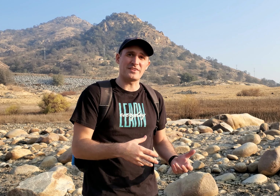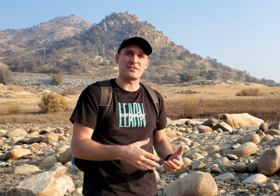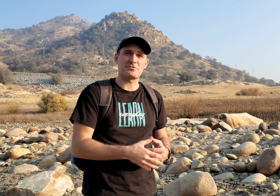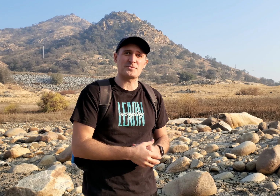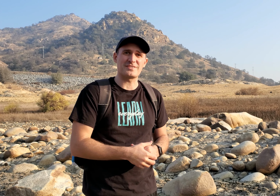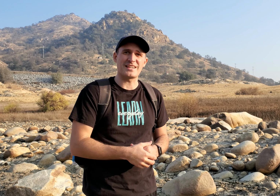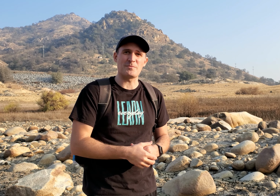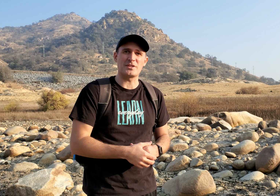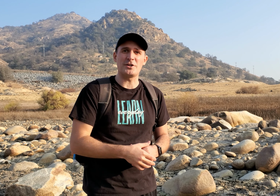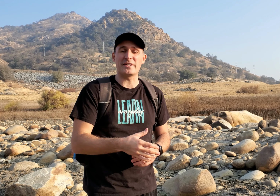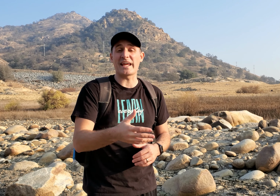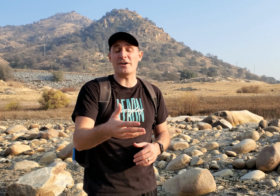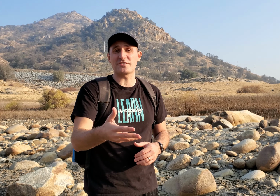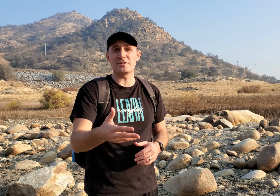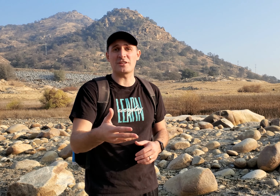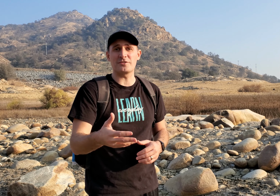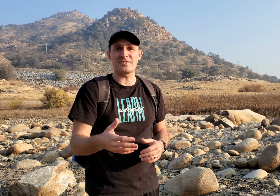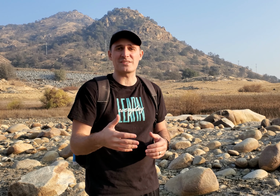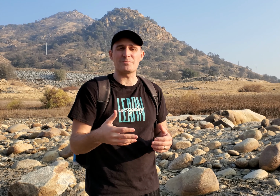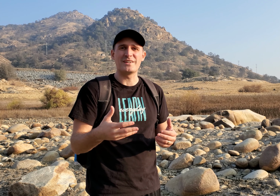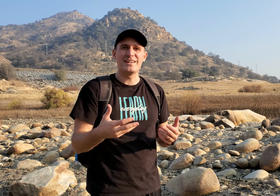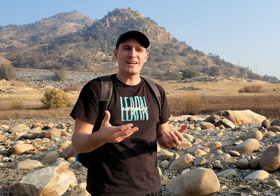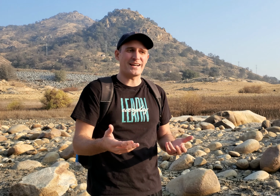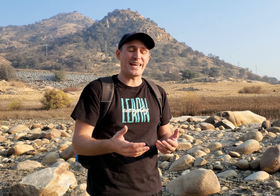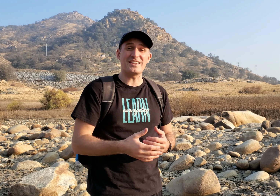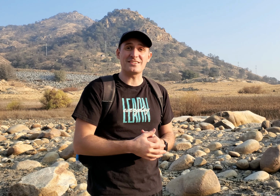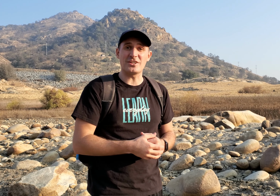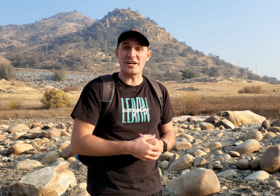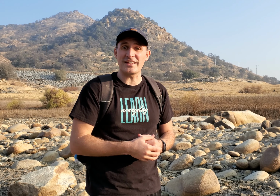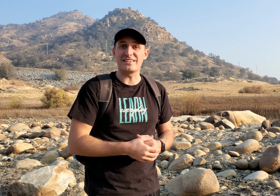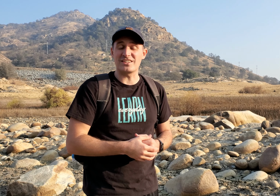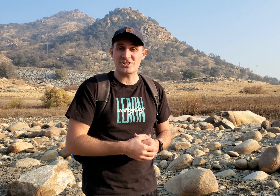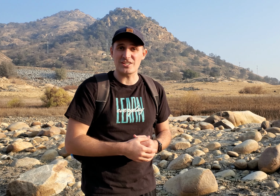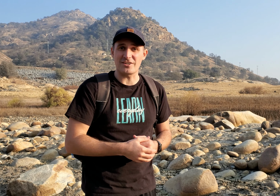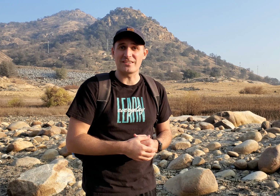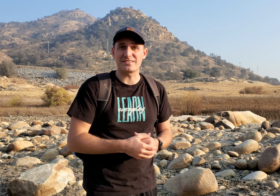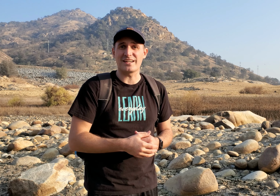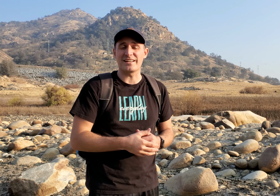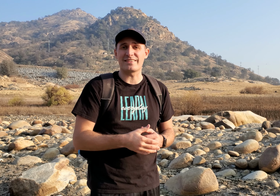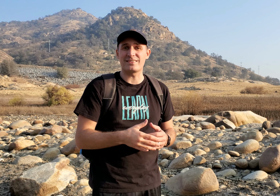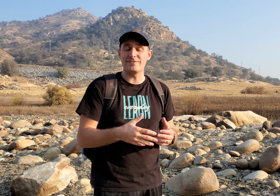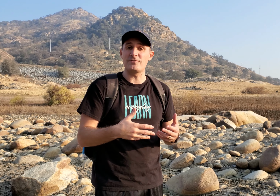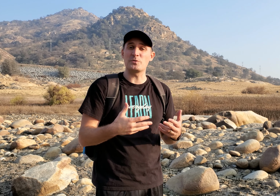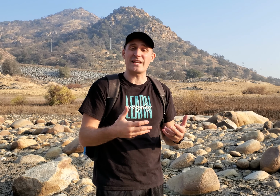the description down below and I also included some ASL online dictionaries if you would like